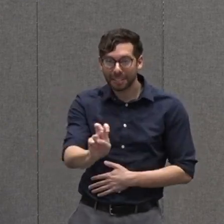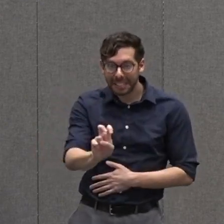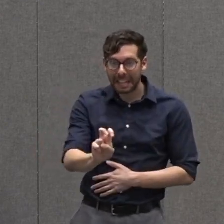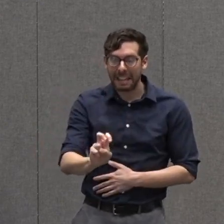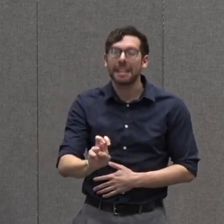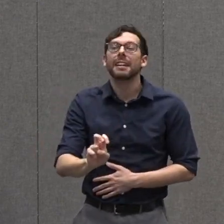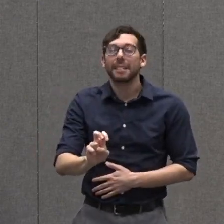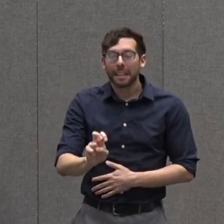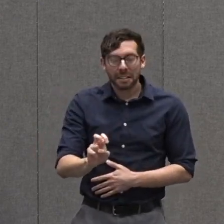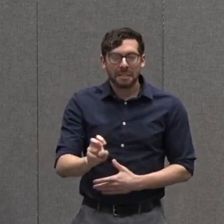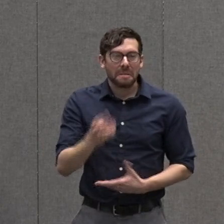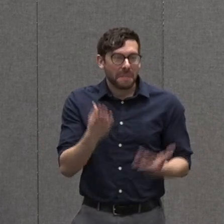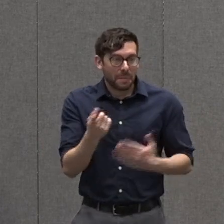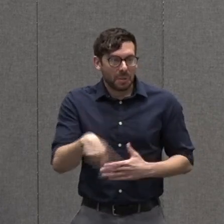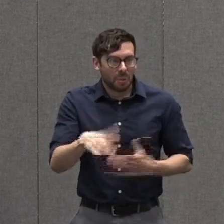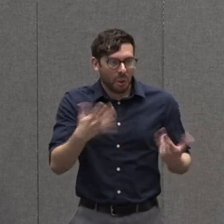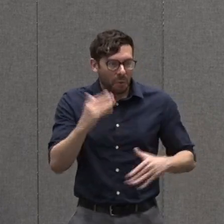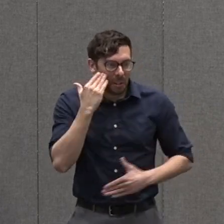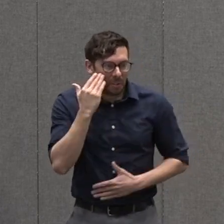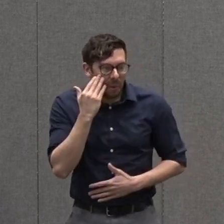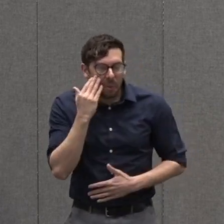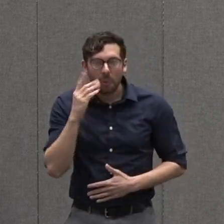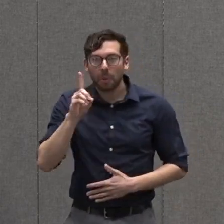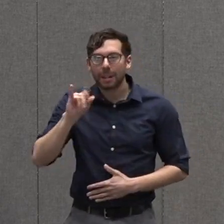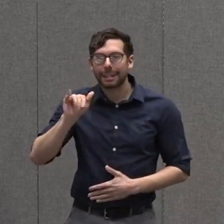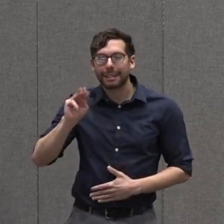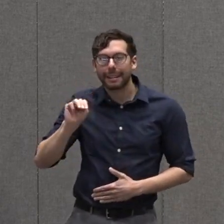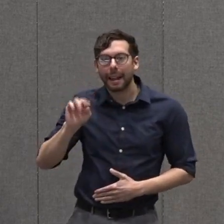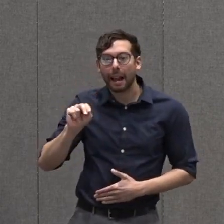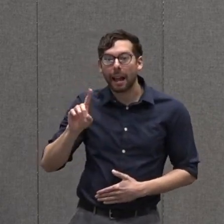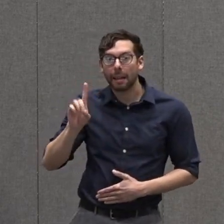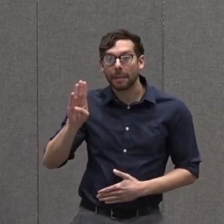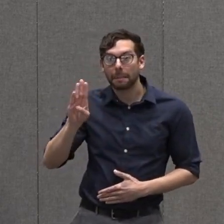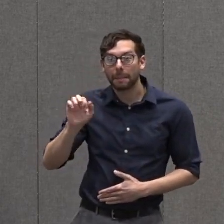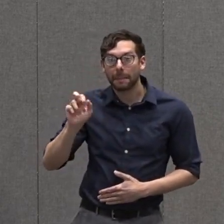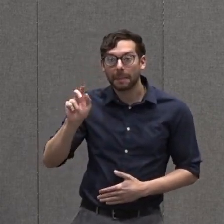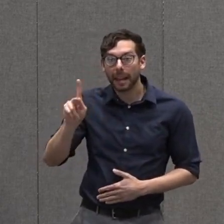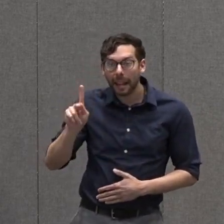And boys and girls, I wanna tell you that we wanna be sure